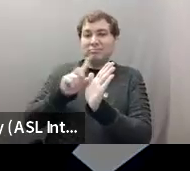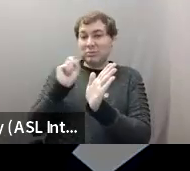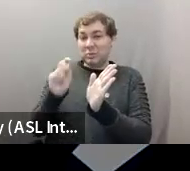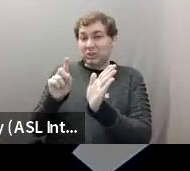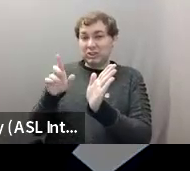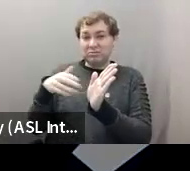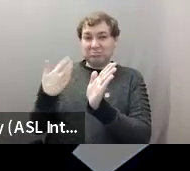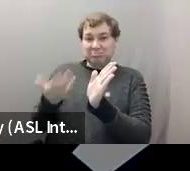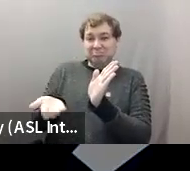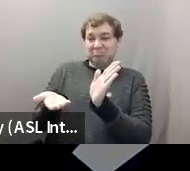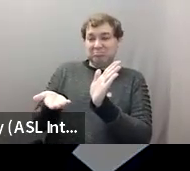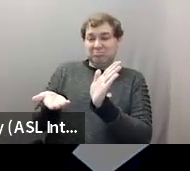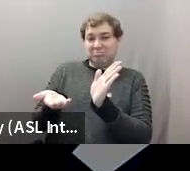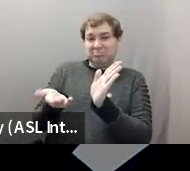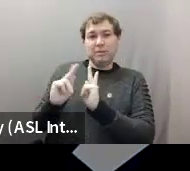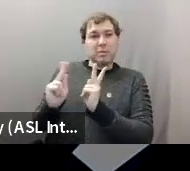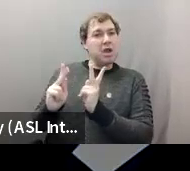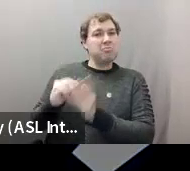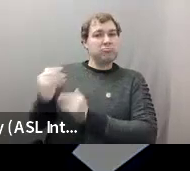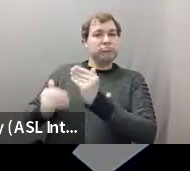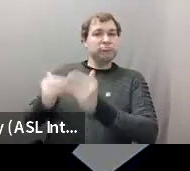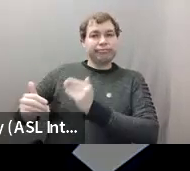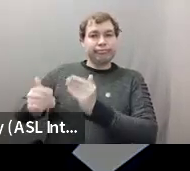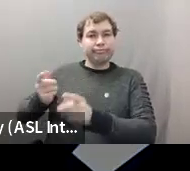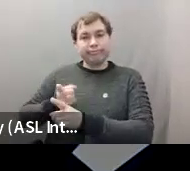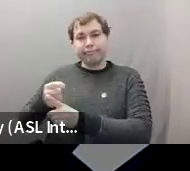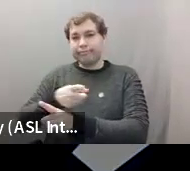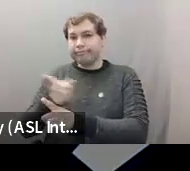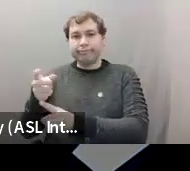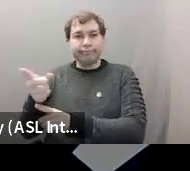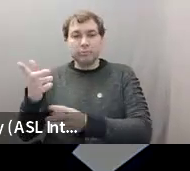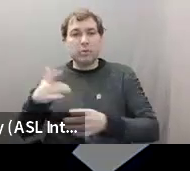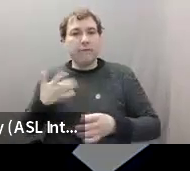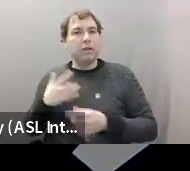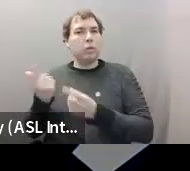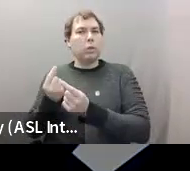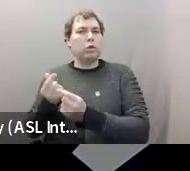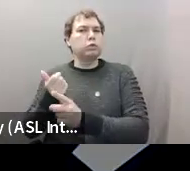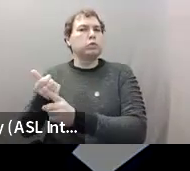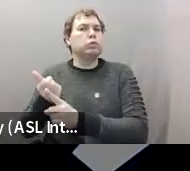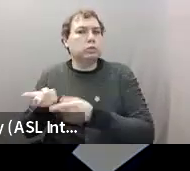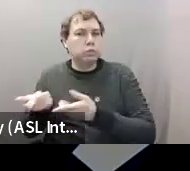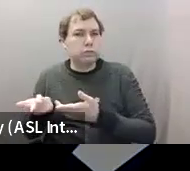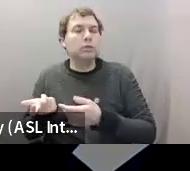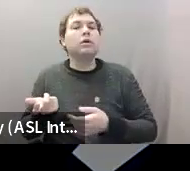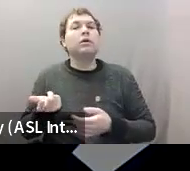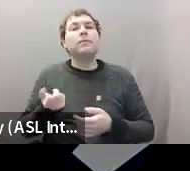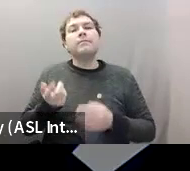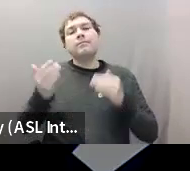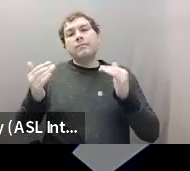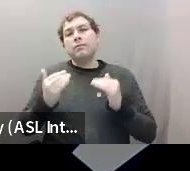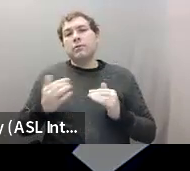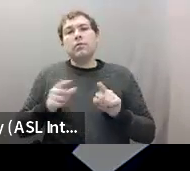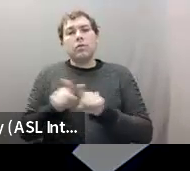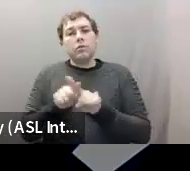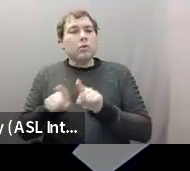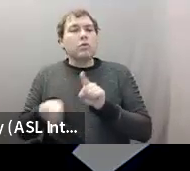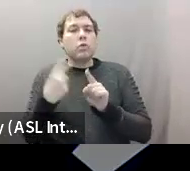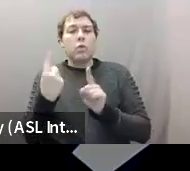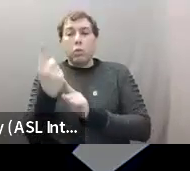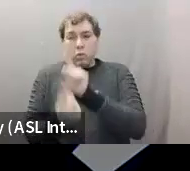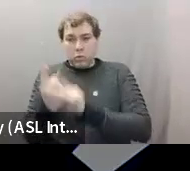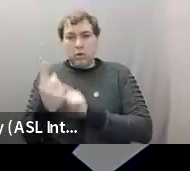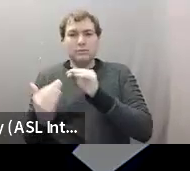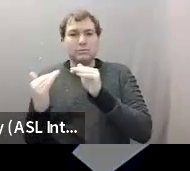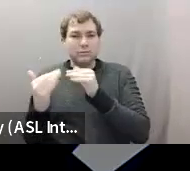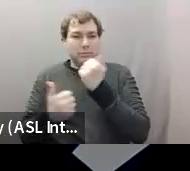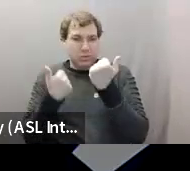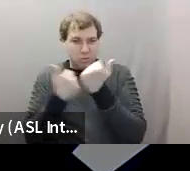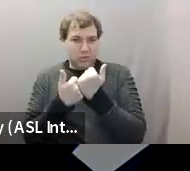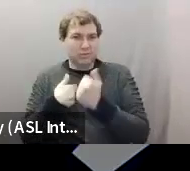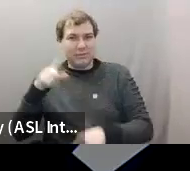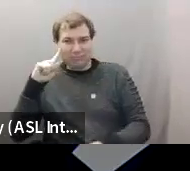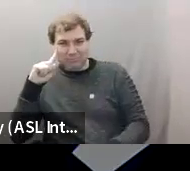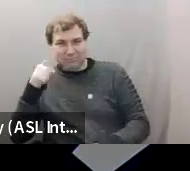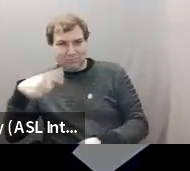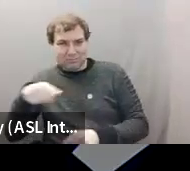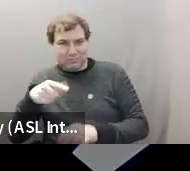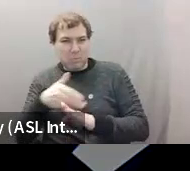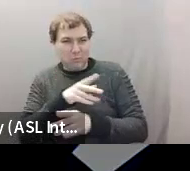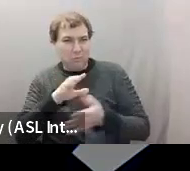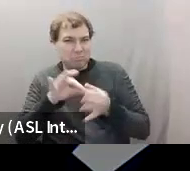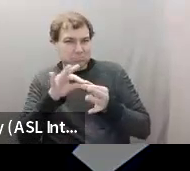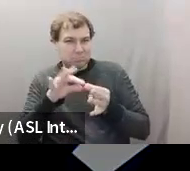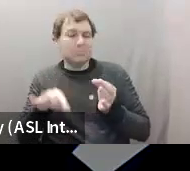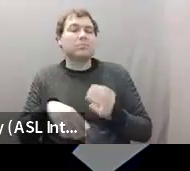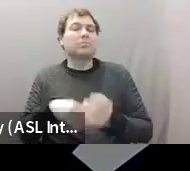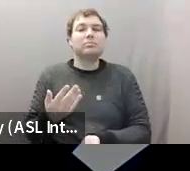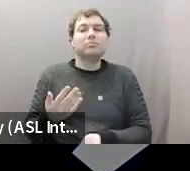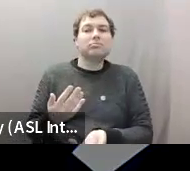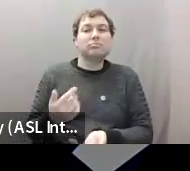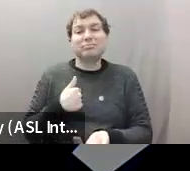Christinne Gray: And then people kind of go from there and just talk about what they feel like they want to talk about. And then I've also done one on one peer support. I heard somebody talking about that earlier, and so that's kind of what I do.